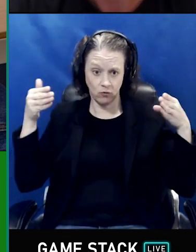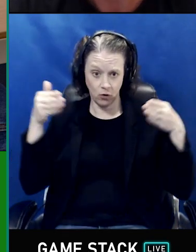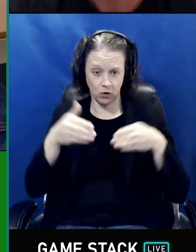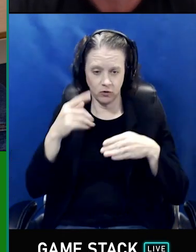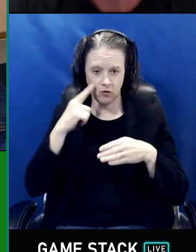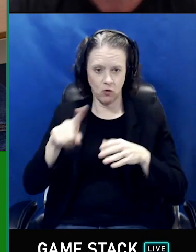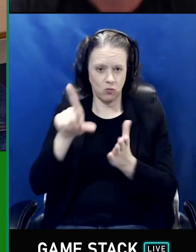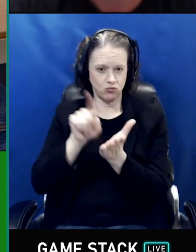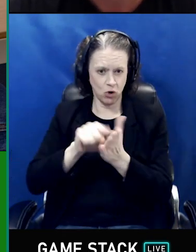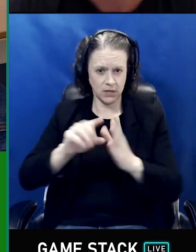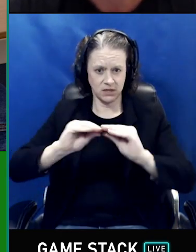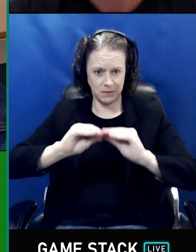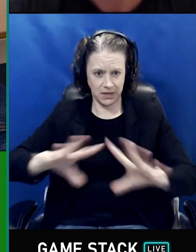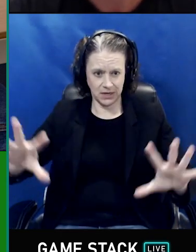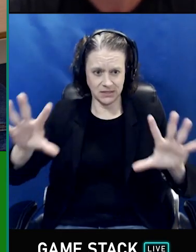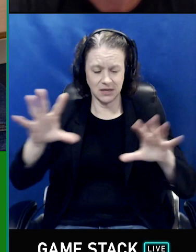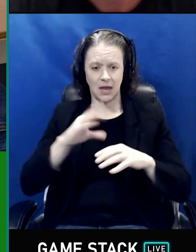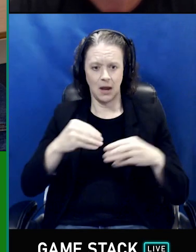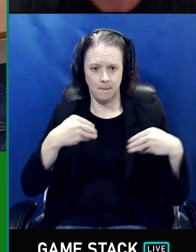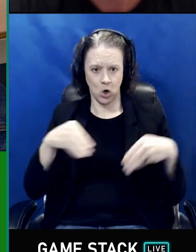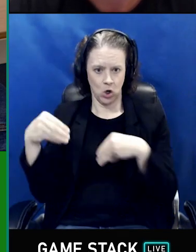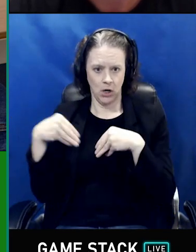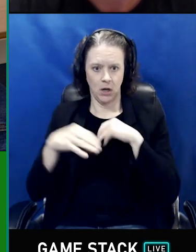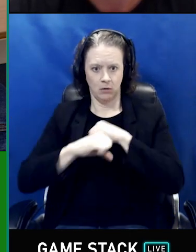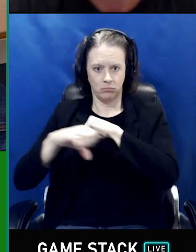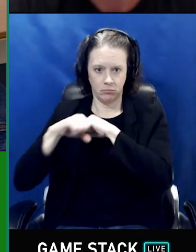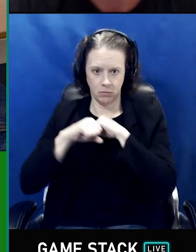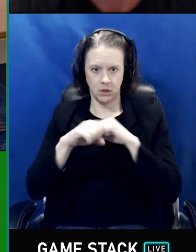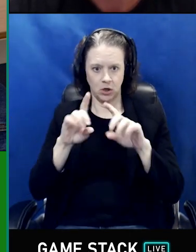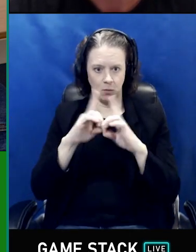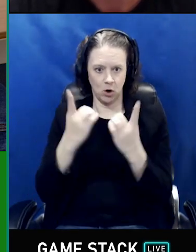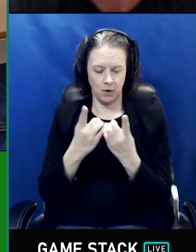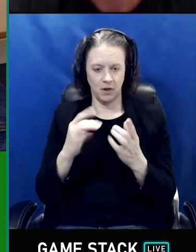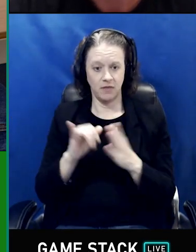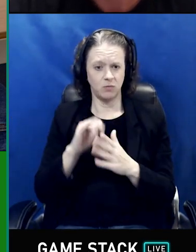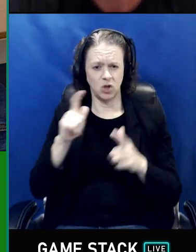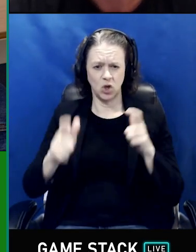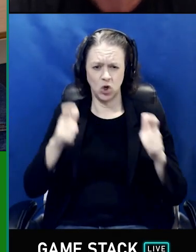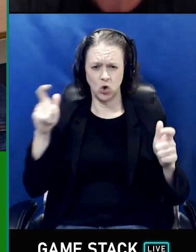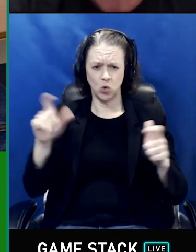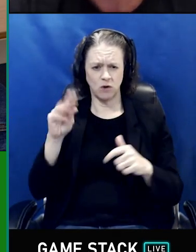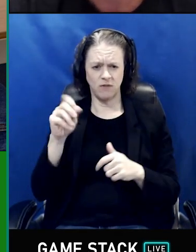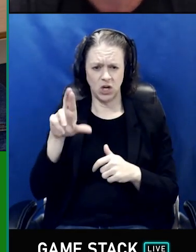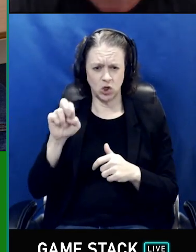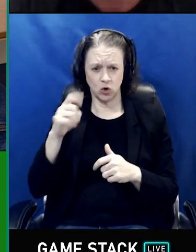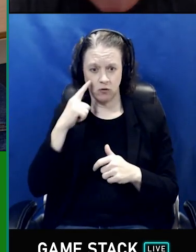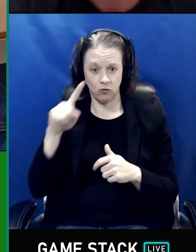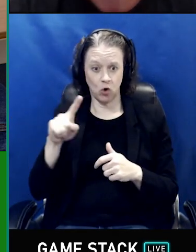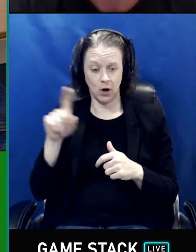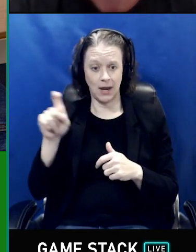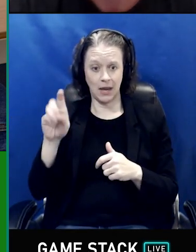This was a unique feature to titles on Xbox Game Streaming on Game Pass, and we wanted to ensure that customers